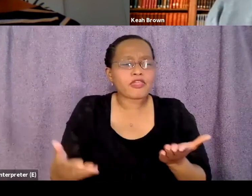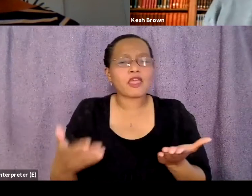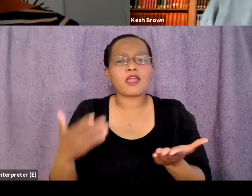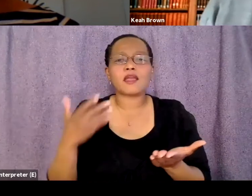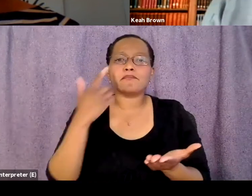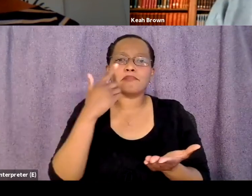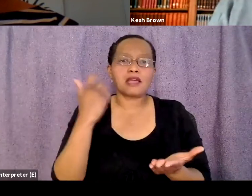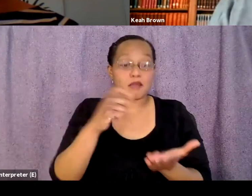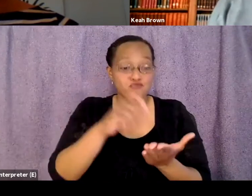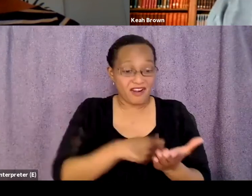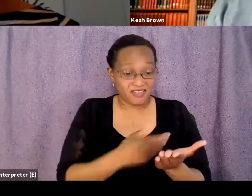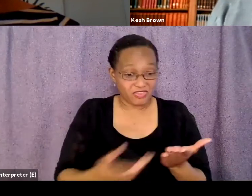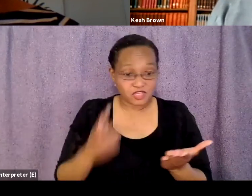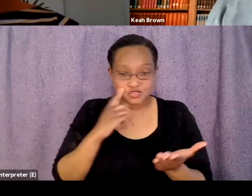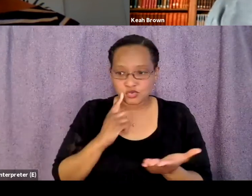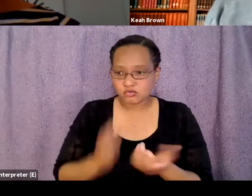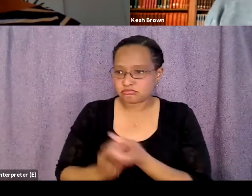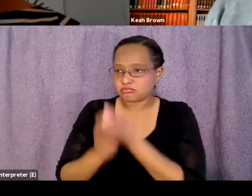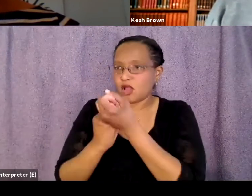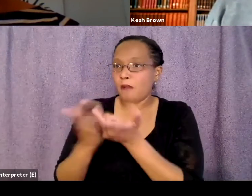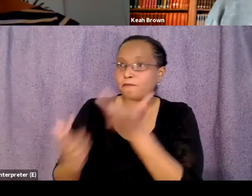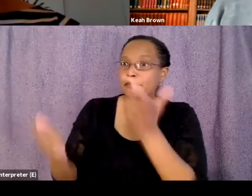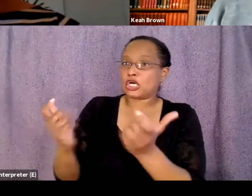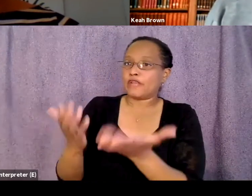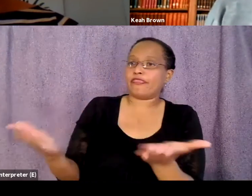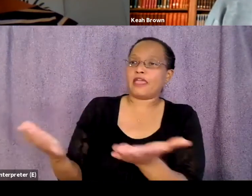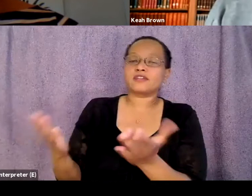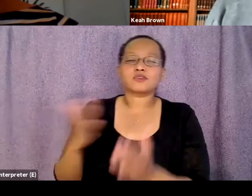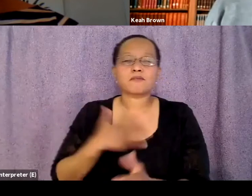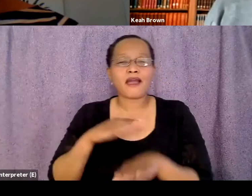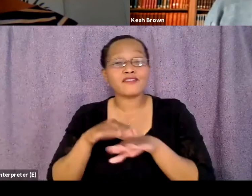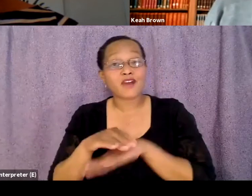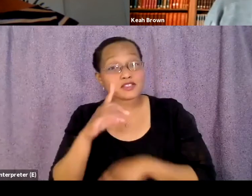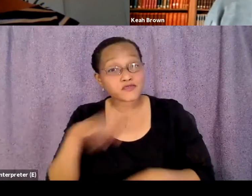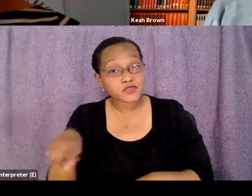thing that also helps, so I would say my advice to you is to maybe join your school paper, if you have one.